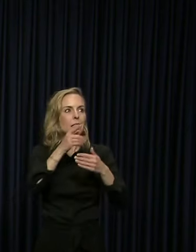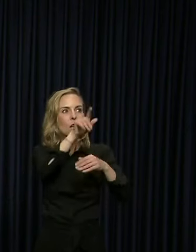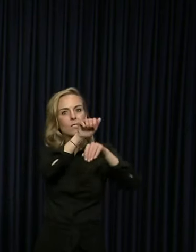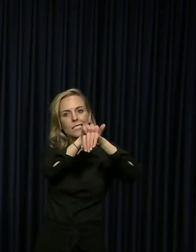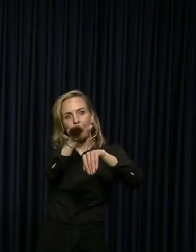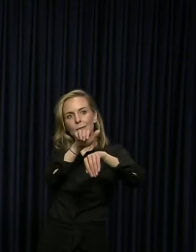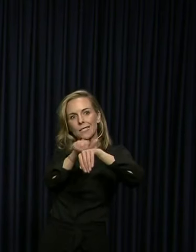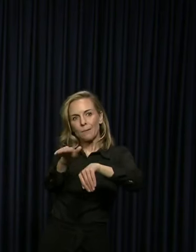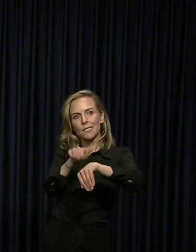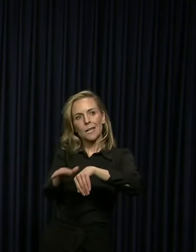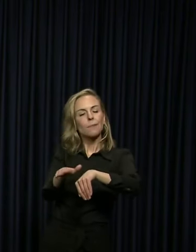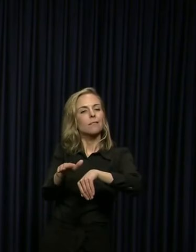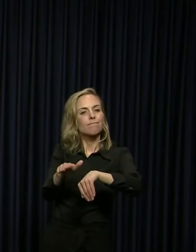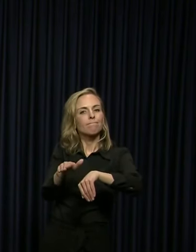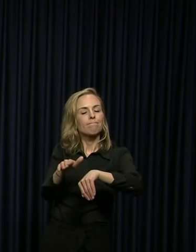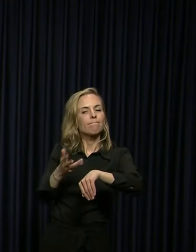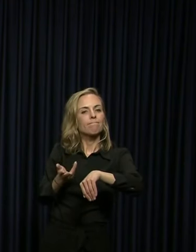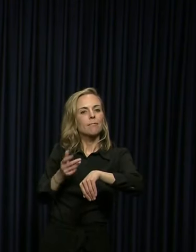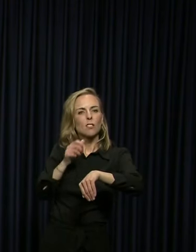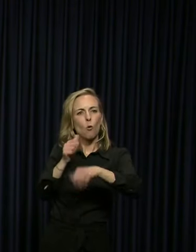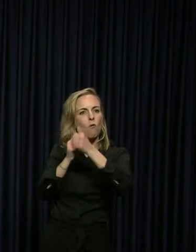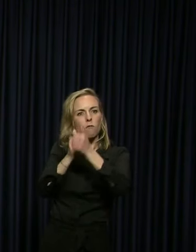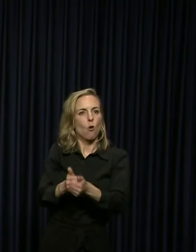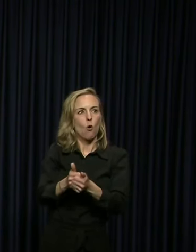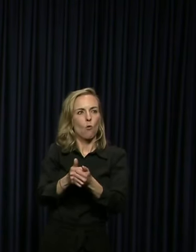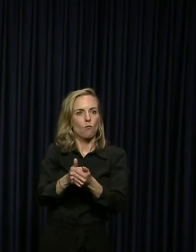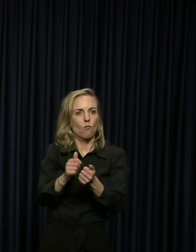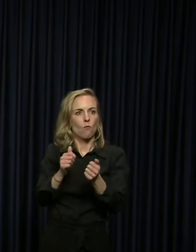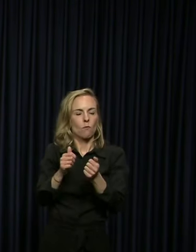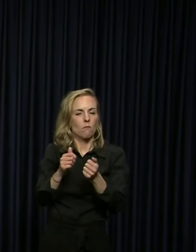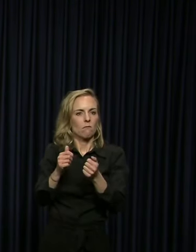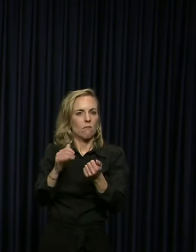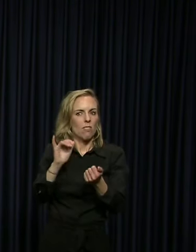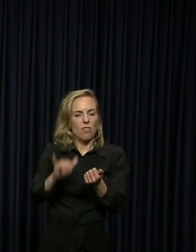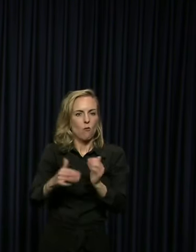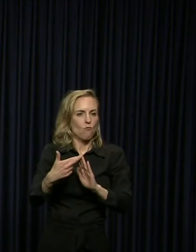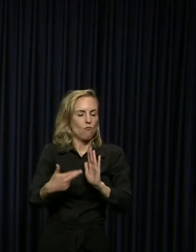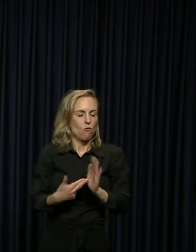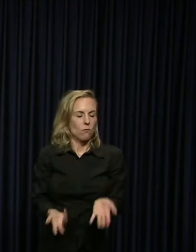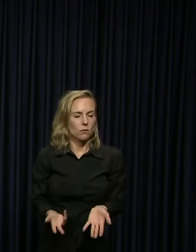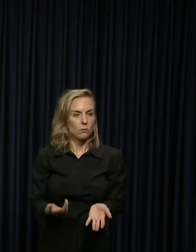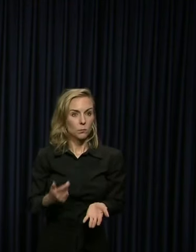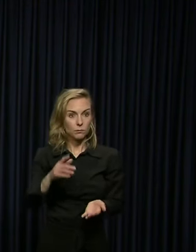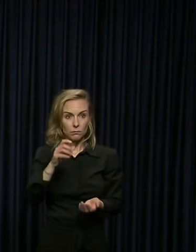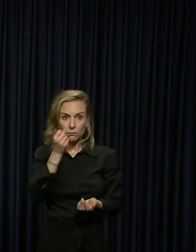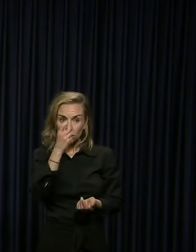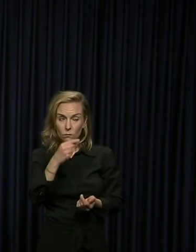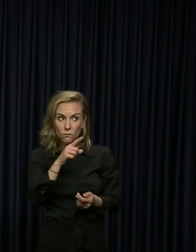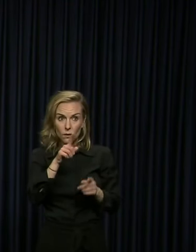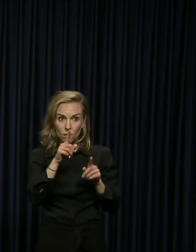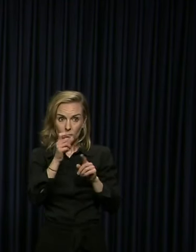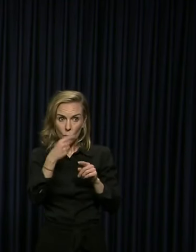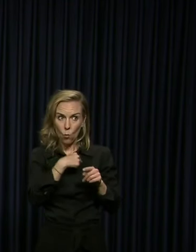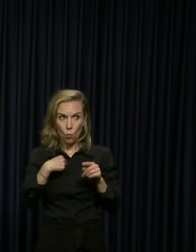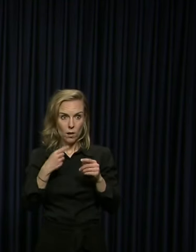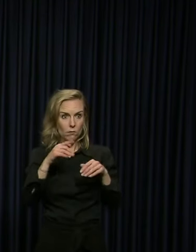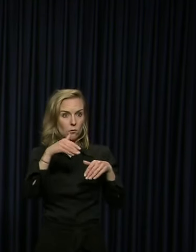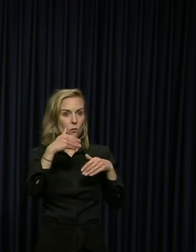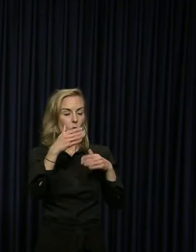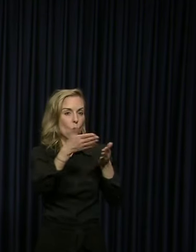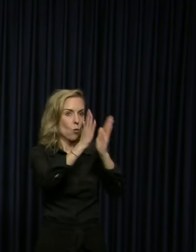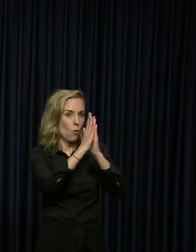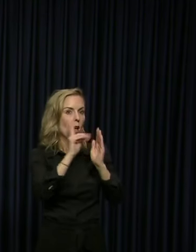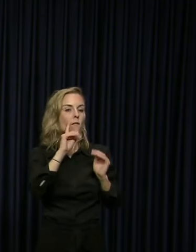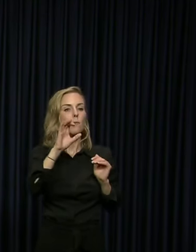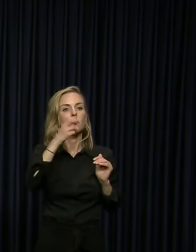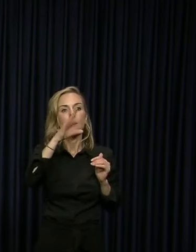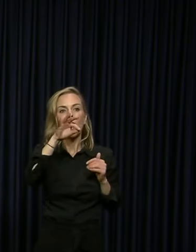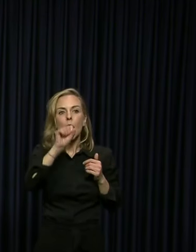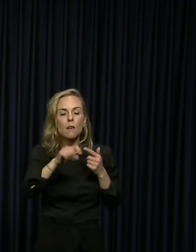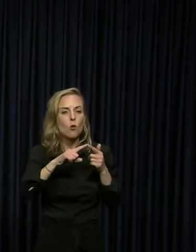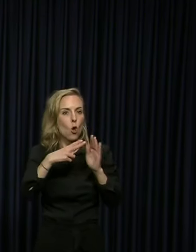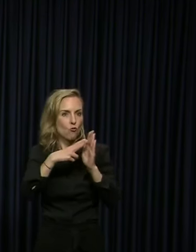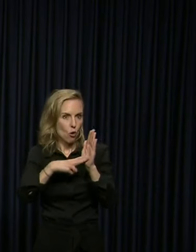I KNOW WE'VE GOTTEN SOME